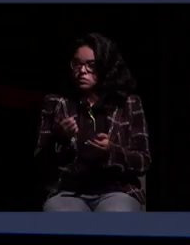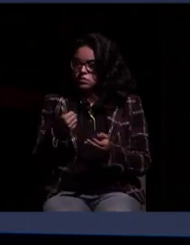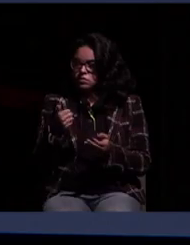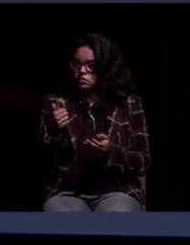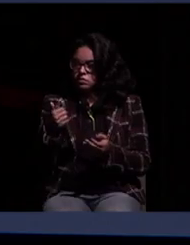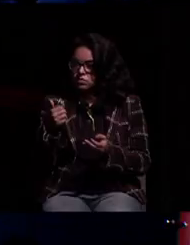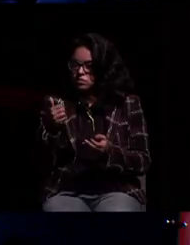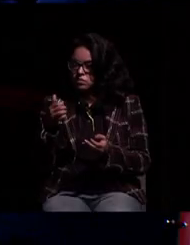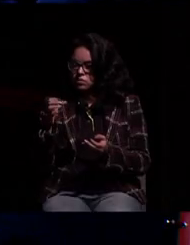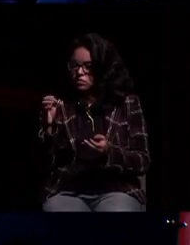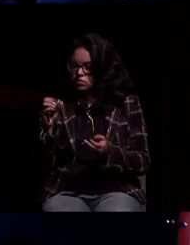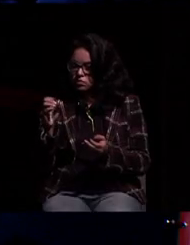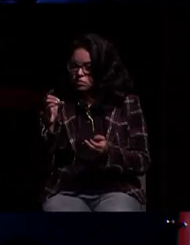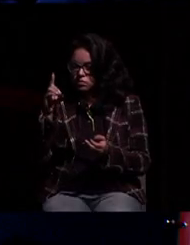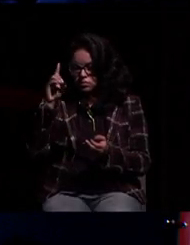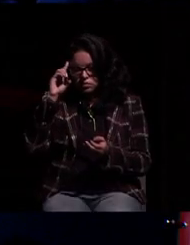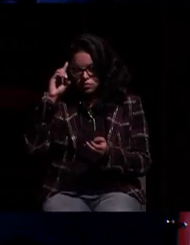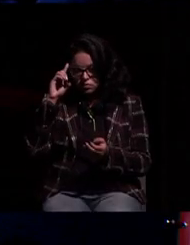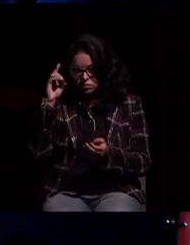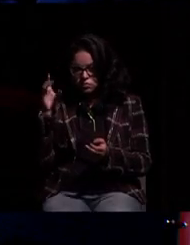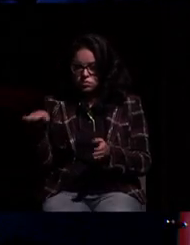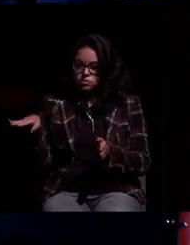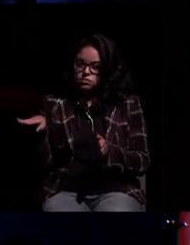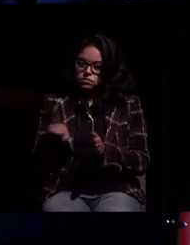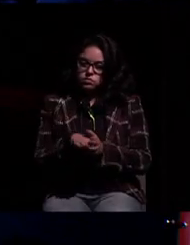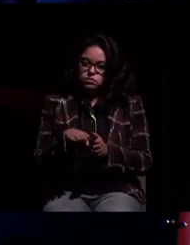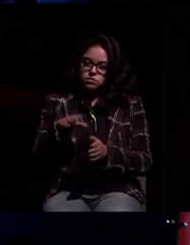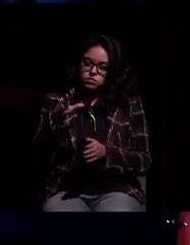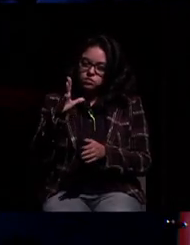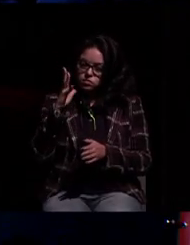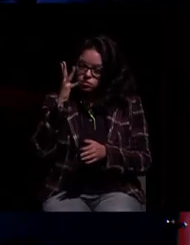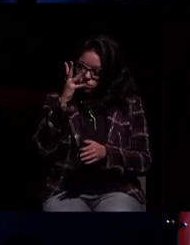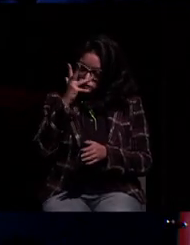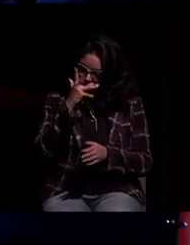hours to be seen. I get there